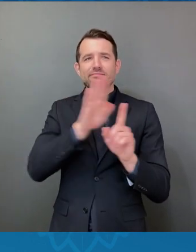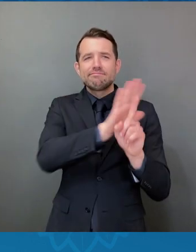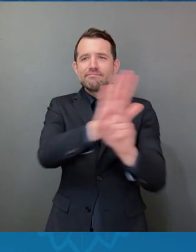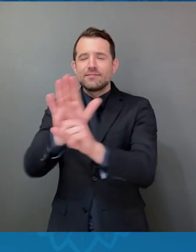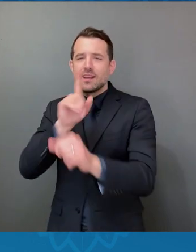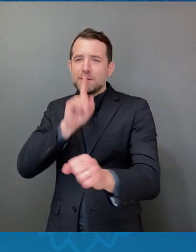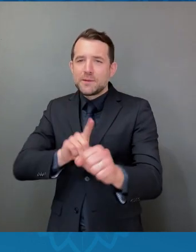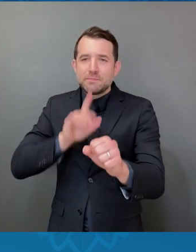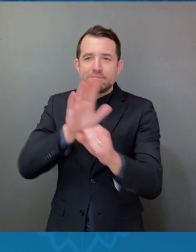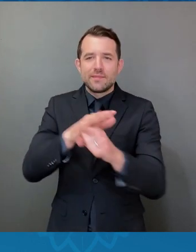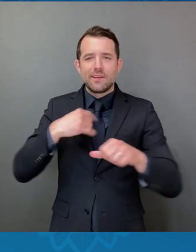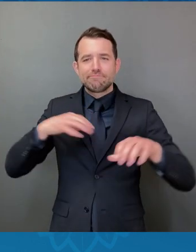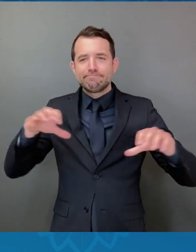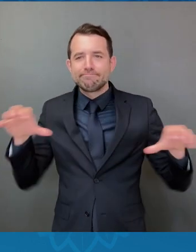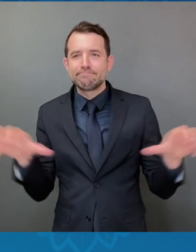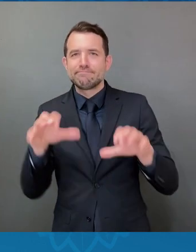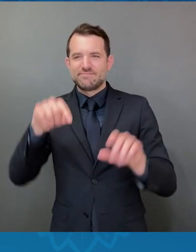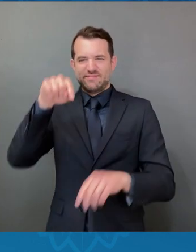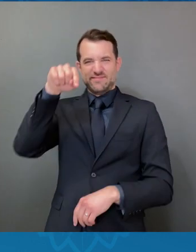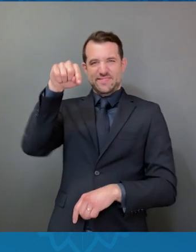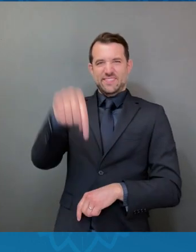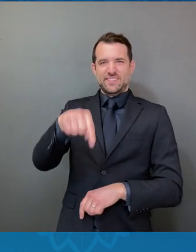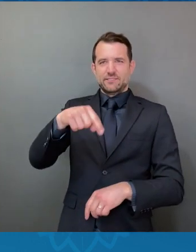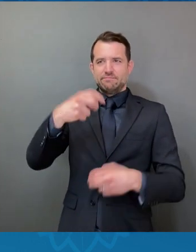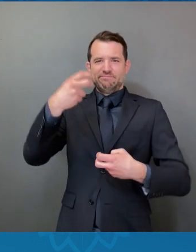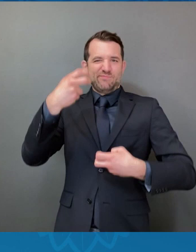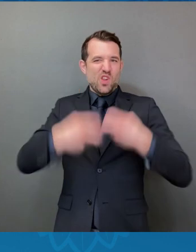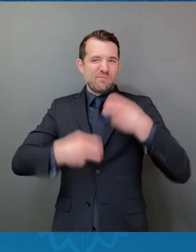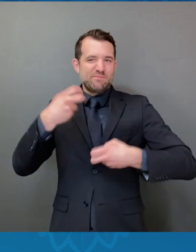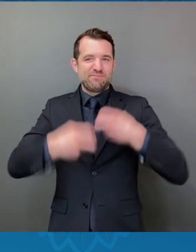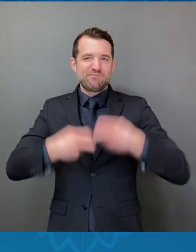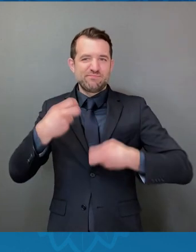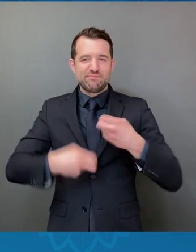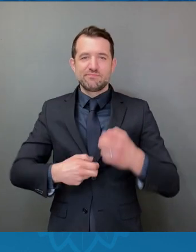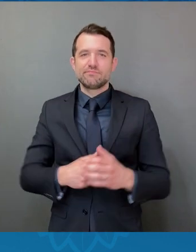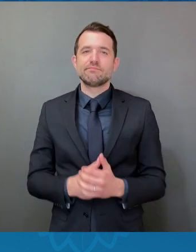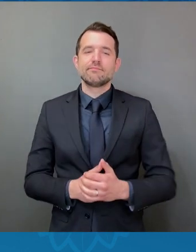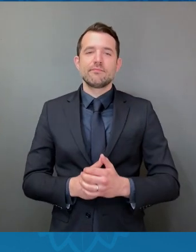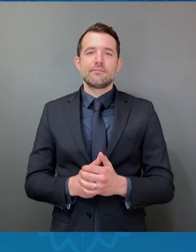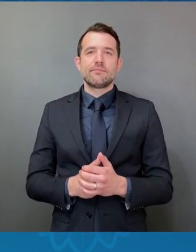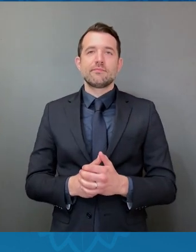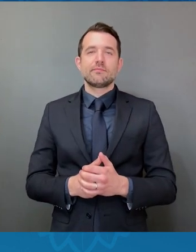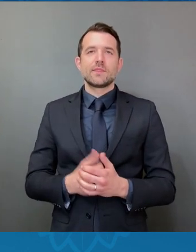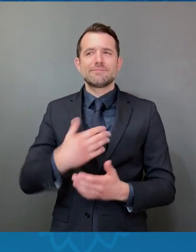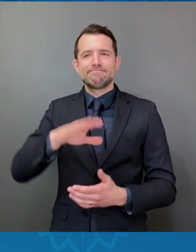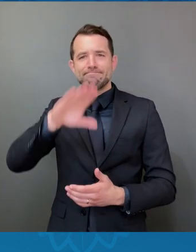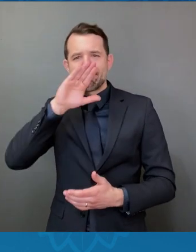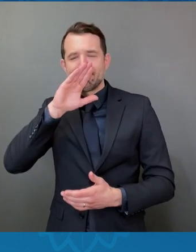I know it's been -- it's, you know, it's frustrating, it's been frustrating, but we are committed